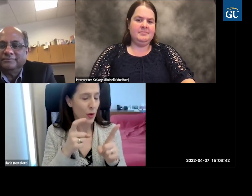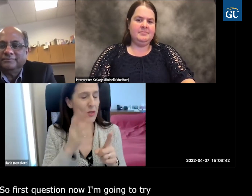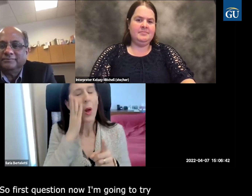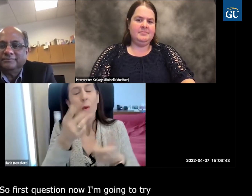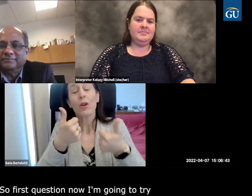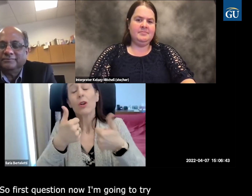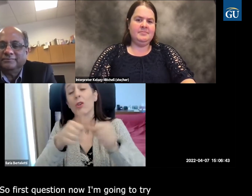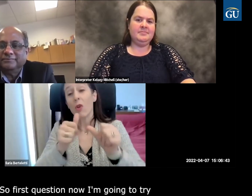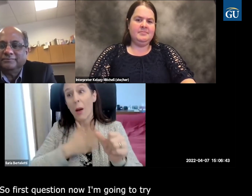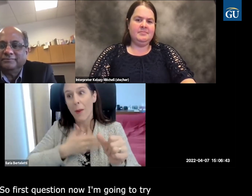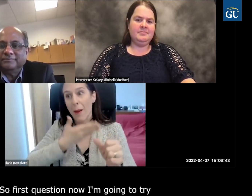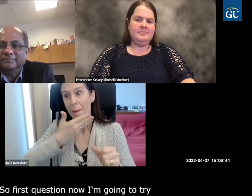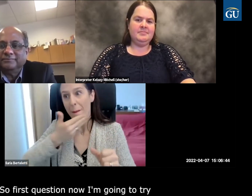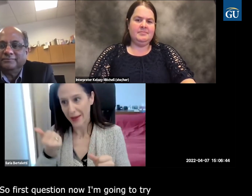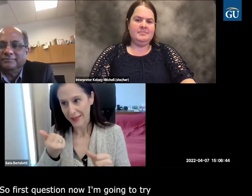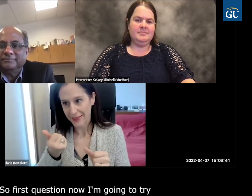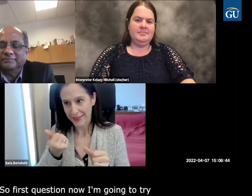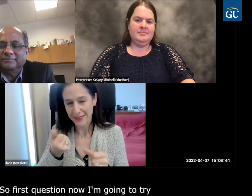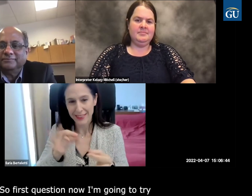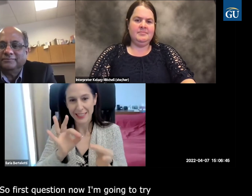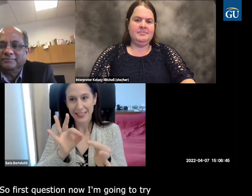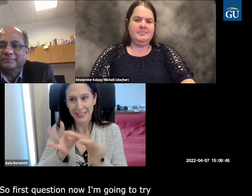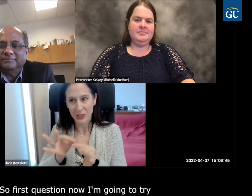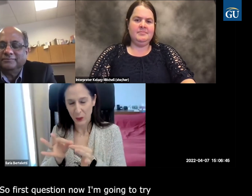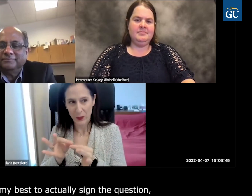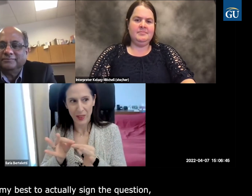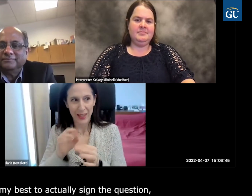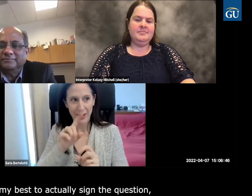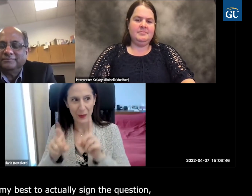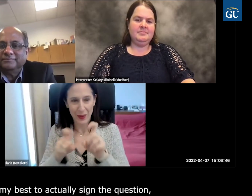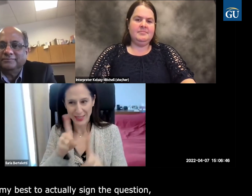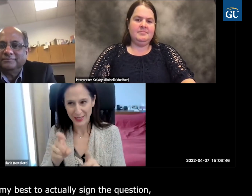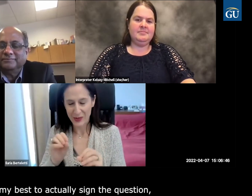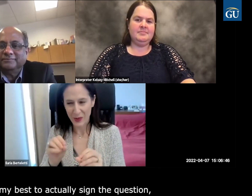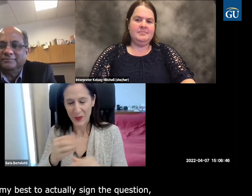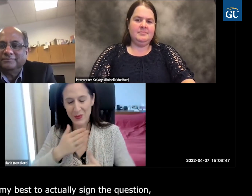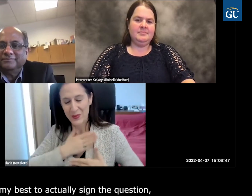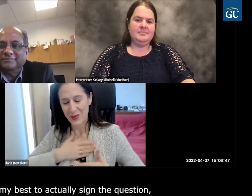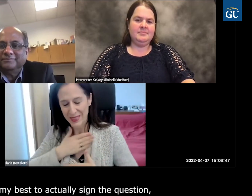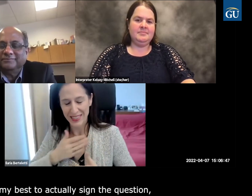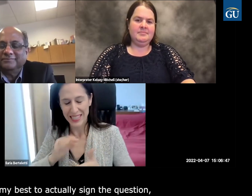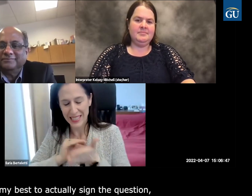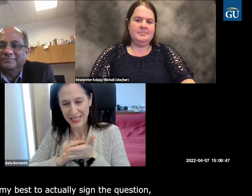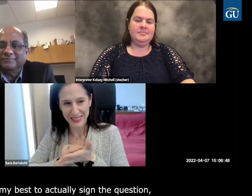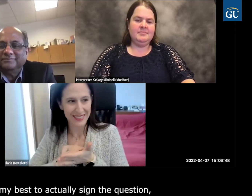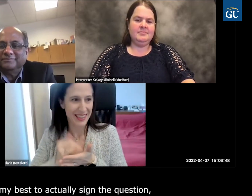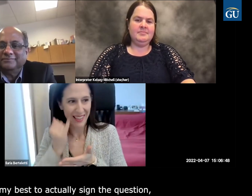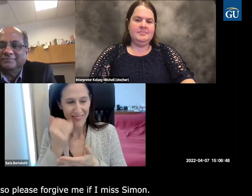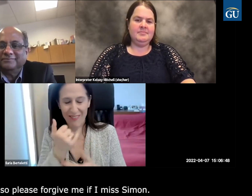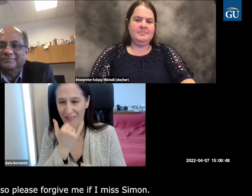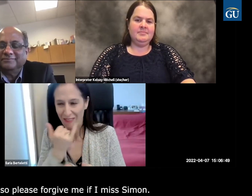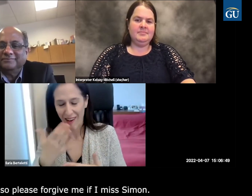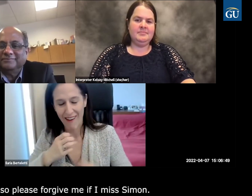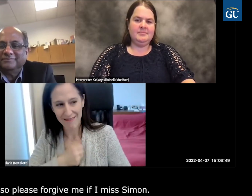so first question oh i'm going to try my best